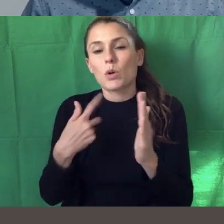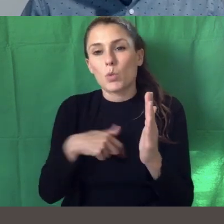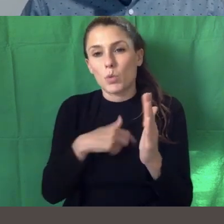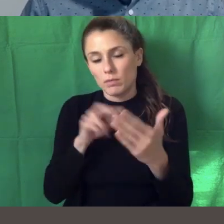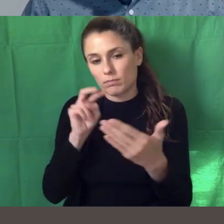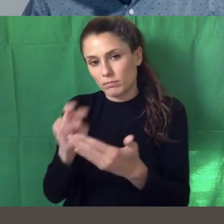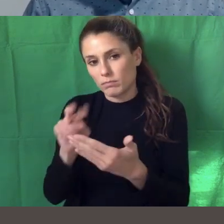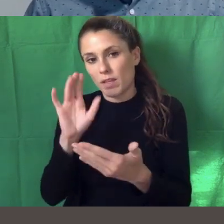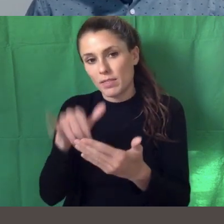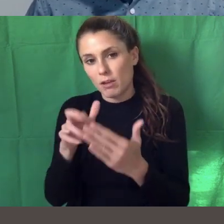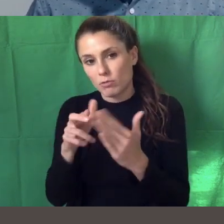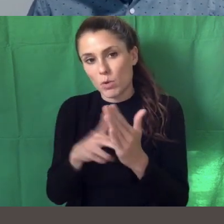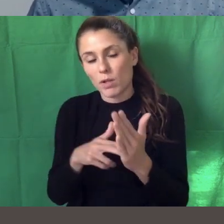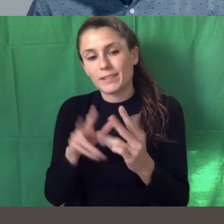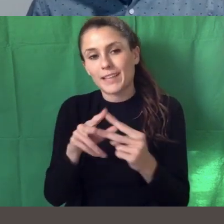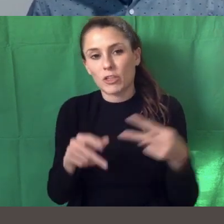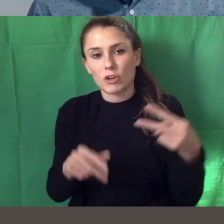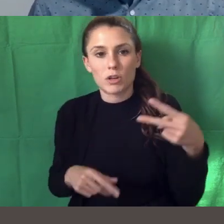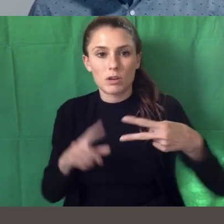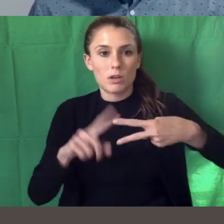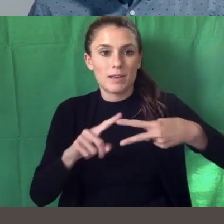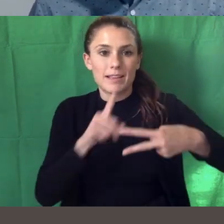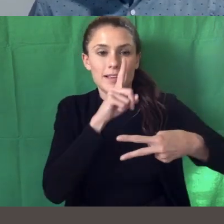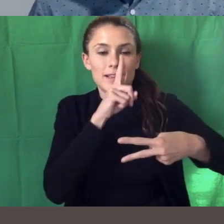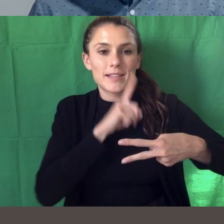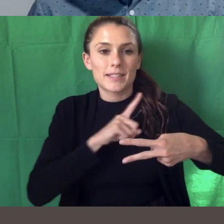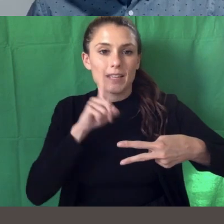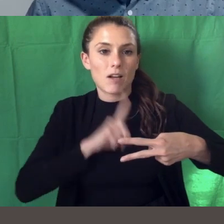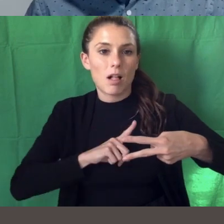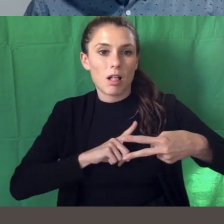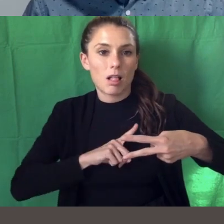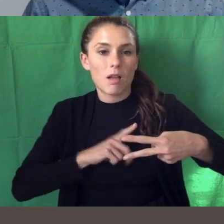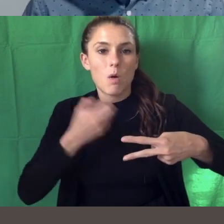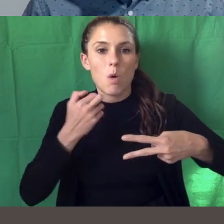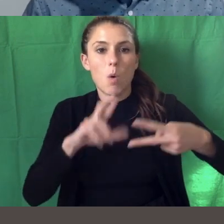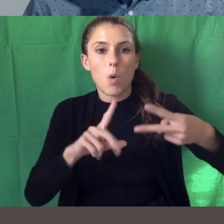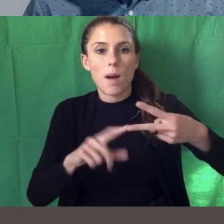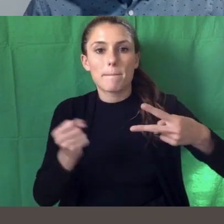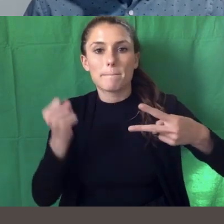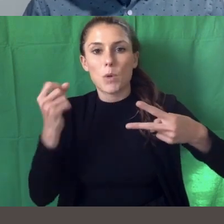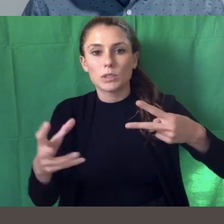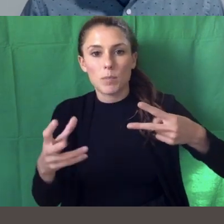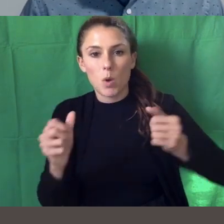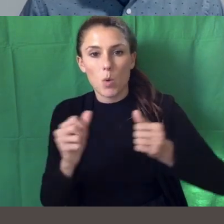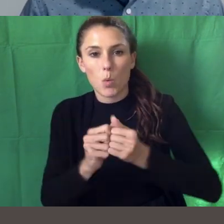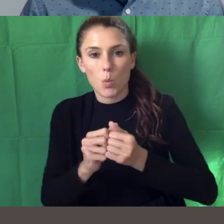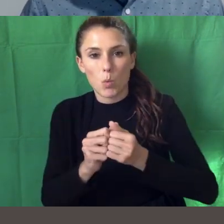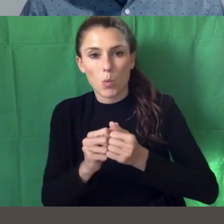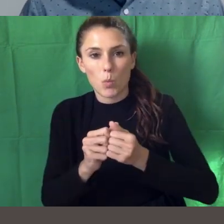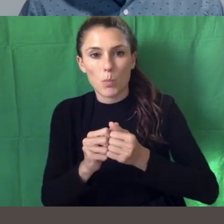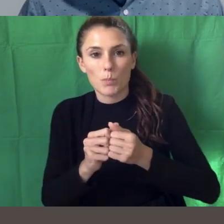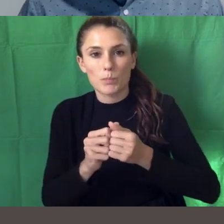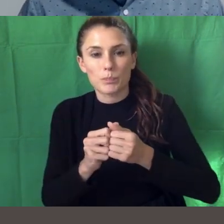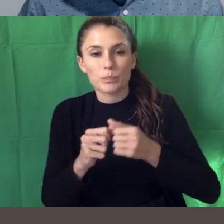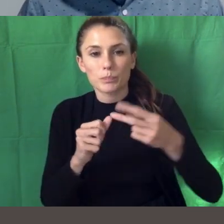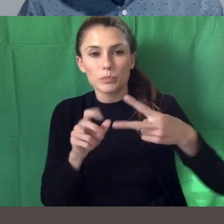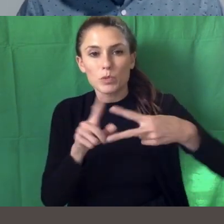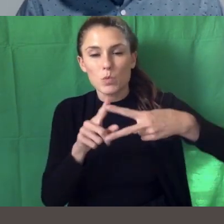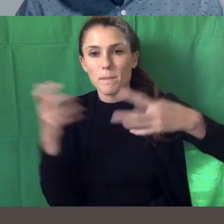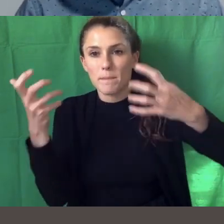And it's either two options. It's either a single target or multiple with commas. So we will match that first one.